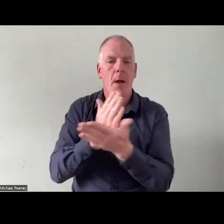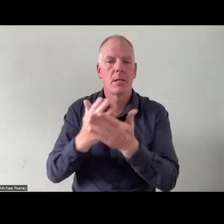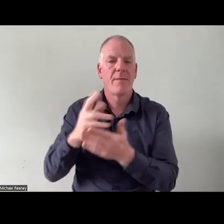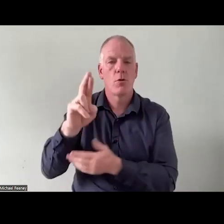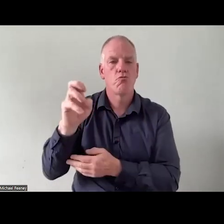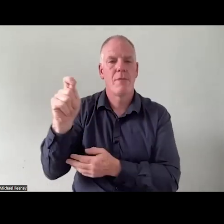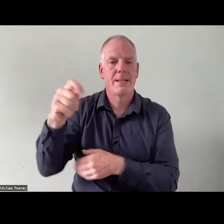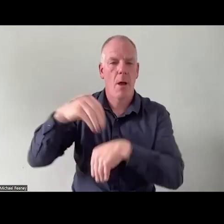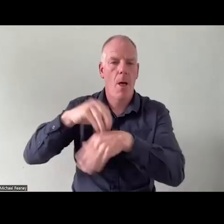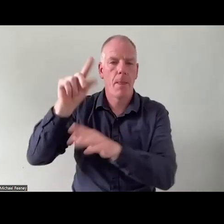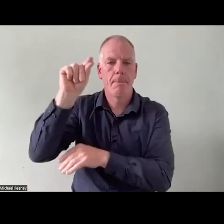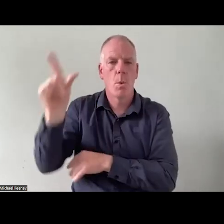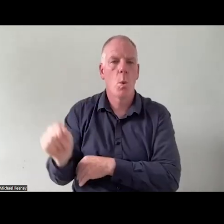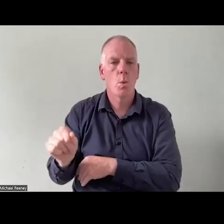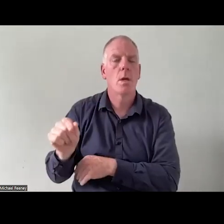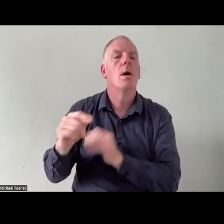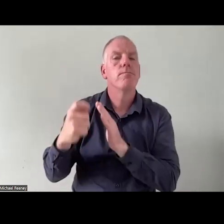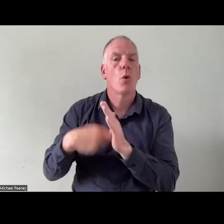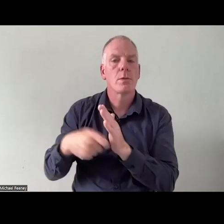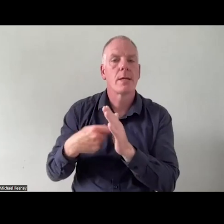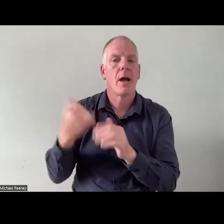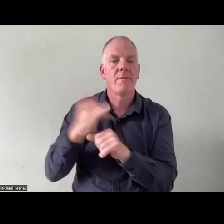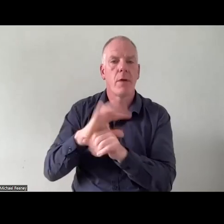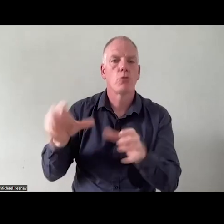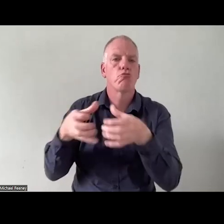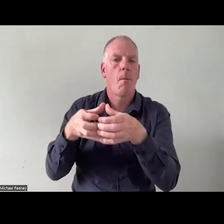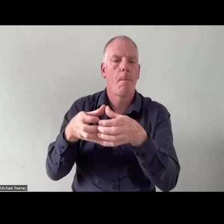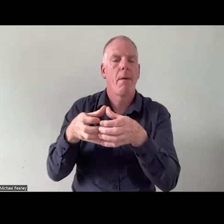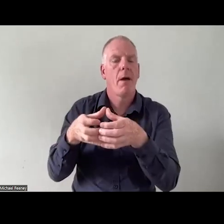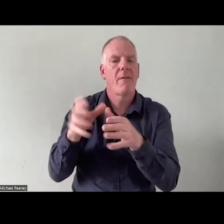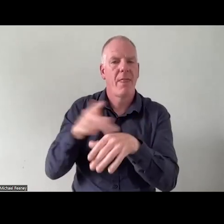Ramps On The Moon being theatre made by a group of theatres in the UK